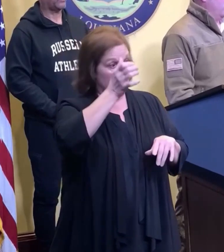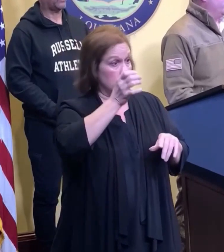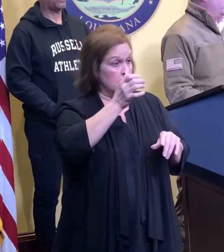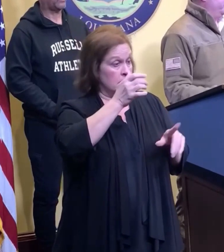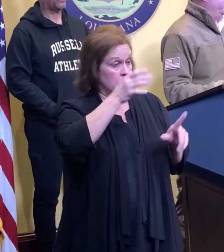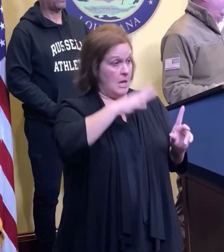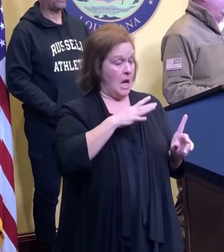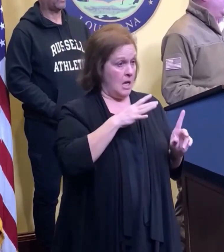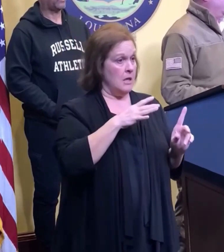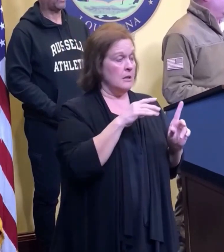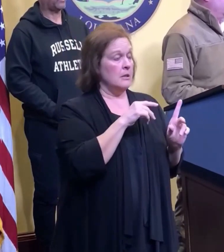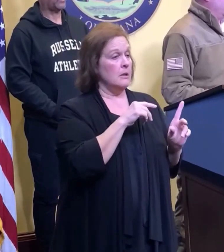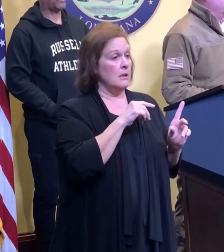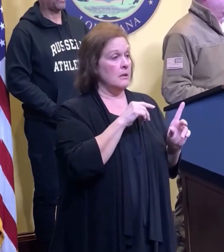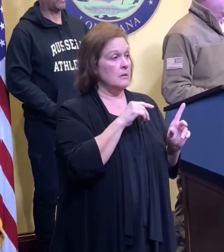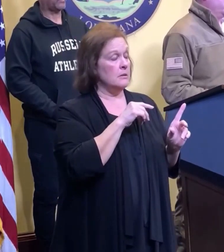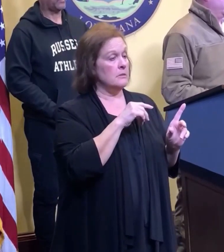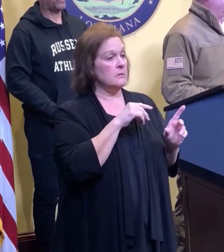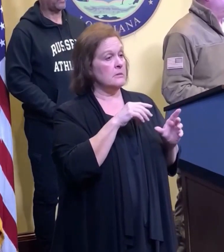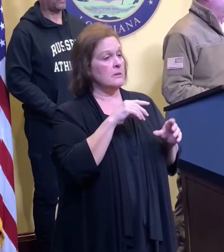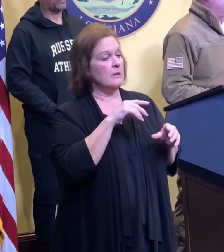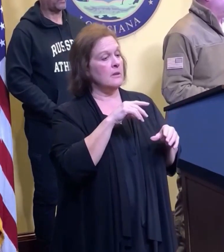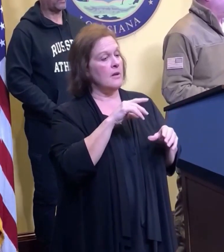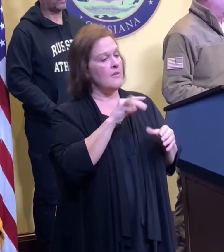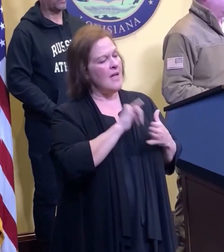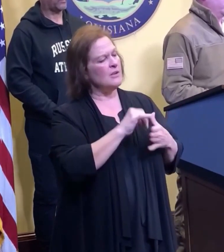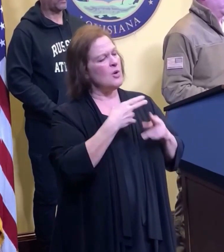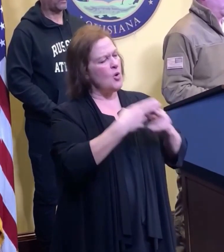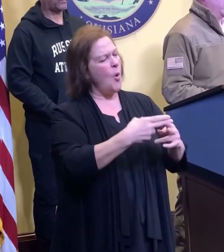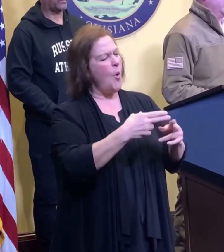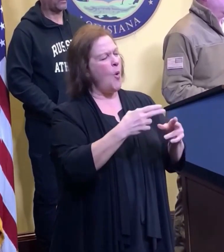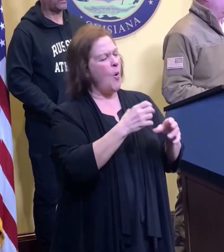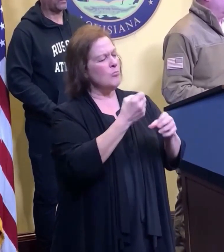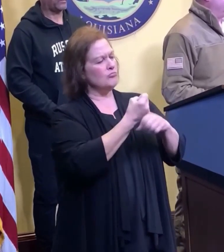overall state effort in the urban search and rescue team that's task force one in new orleans